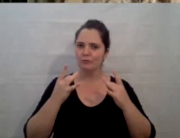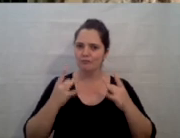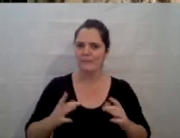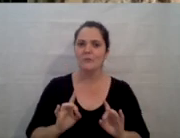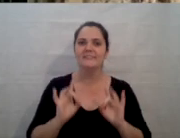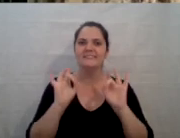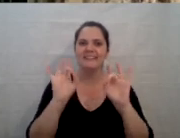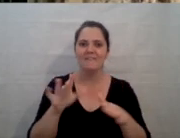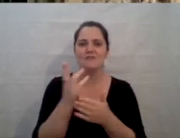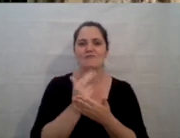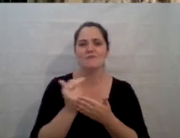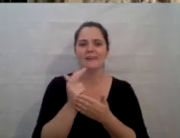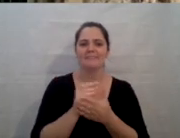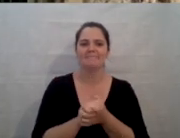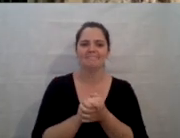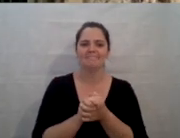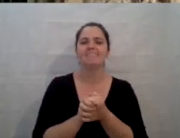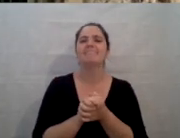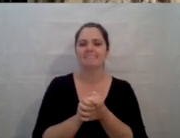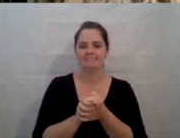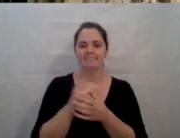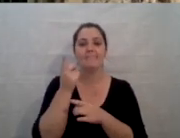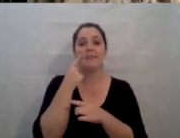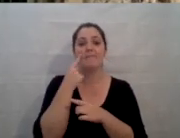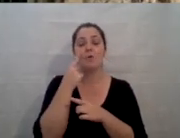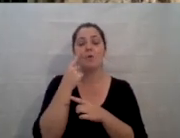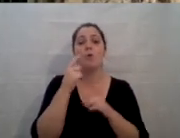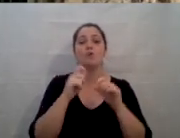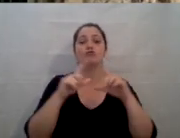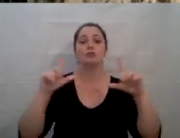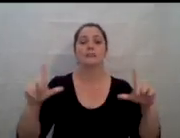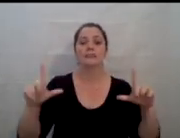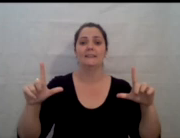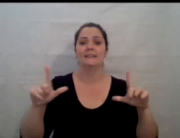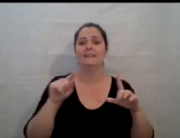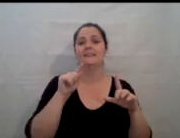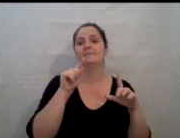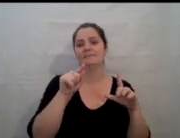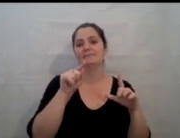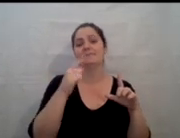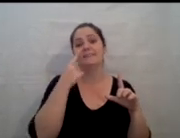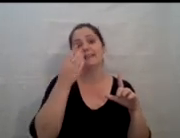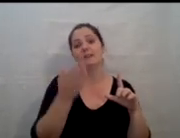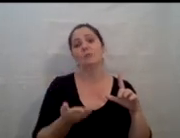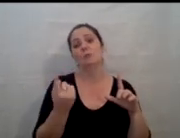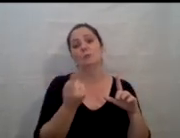So we're going to switch over the screen right now and you're going to see another screen pop up and on that screen you're going to see a drawing,